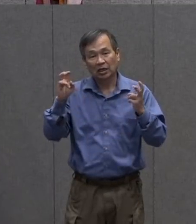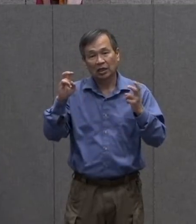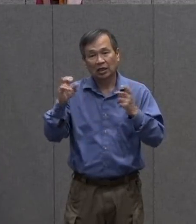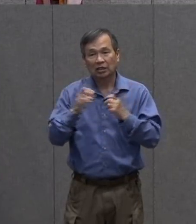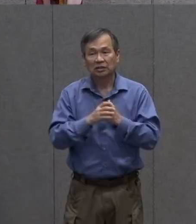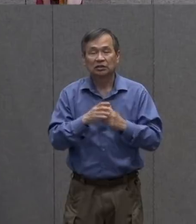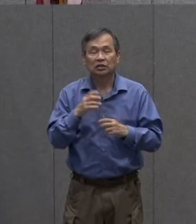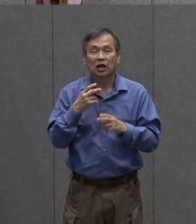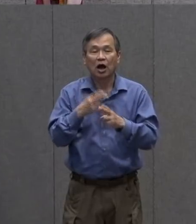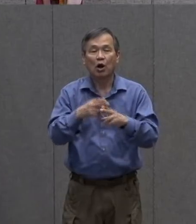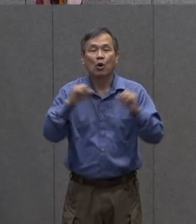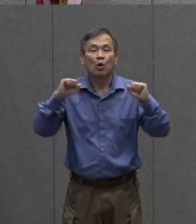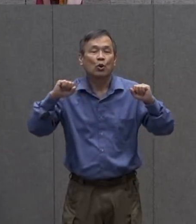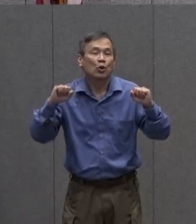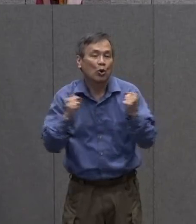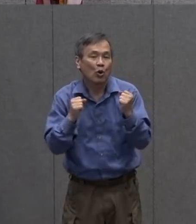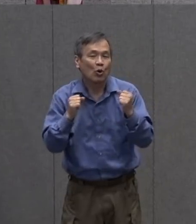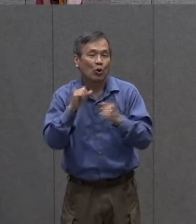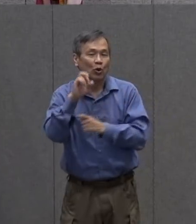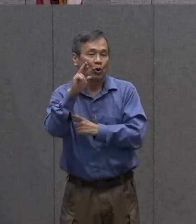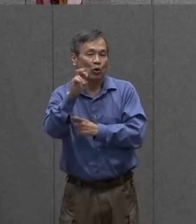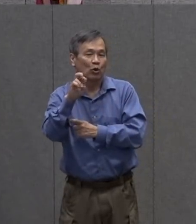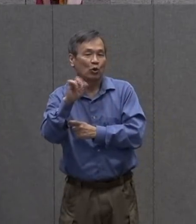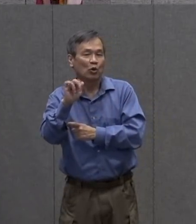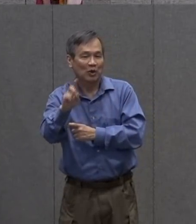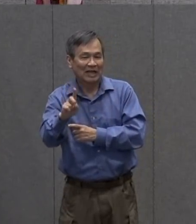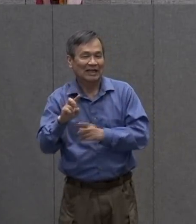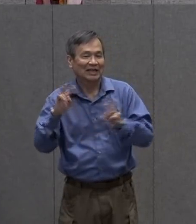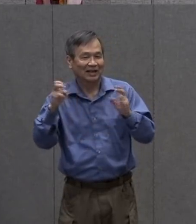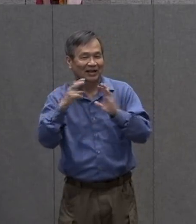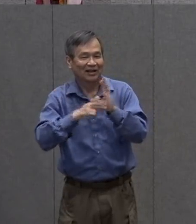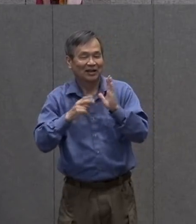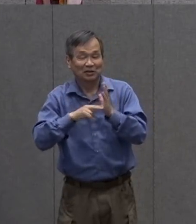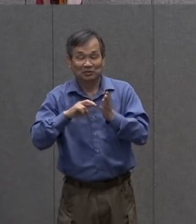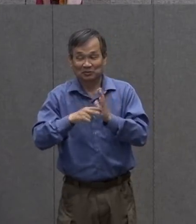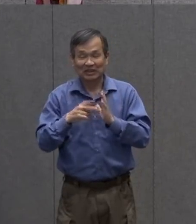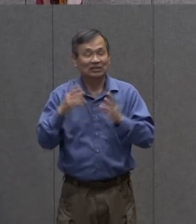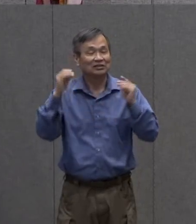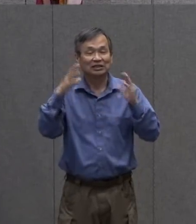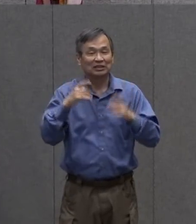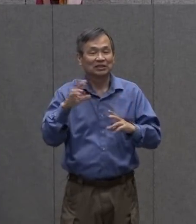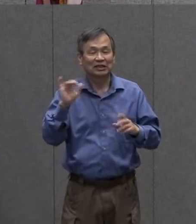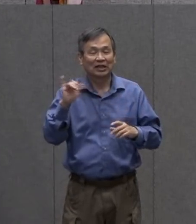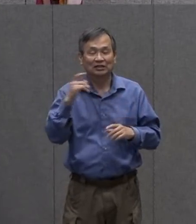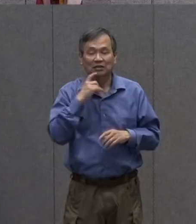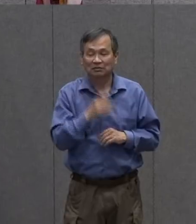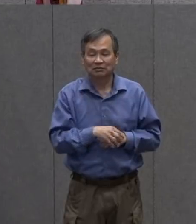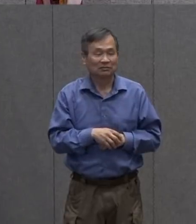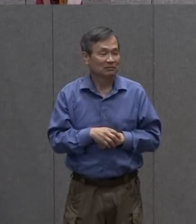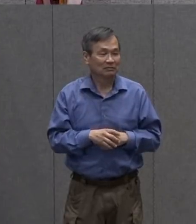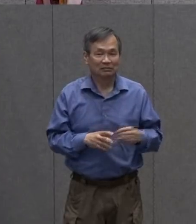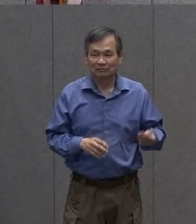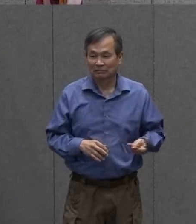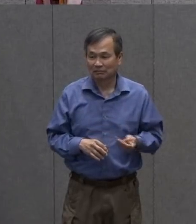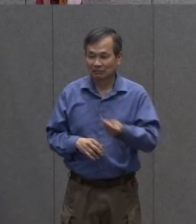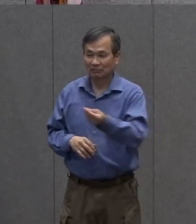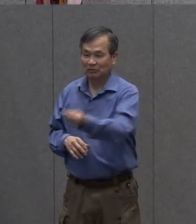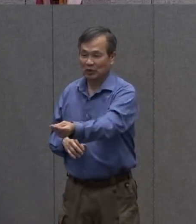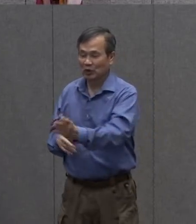And I'm sure many of you have done cold reads at school where your teacher just gives you some kind of text to read and you just have to read it.